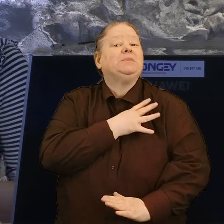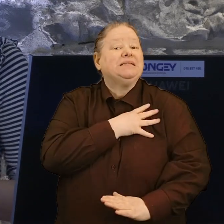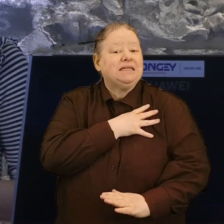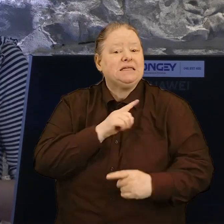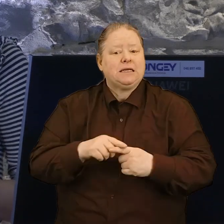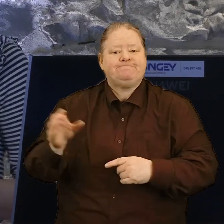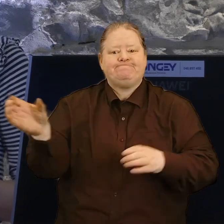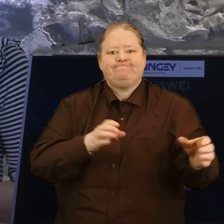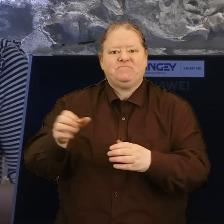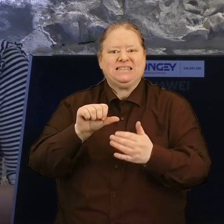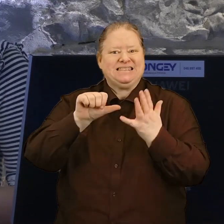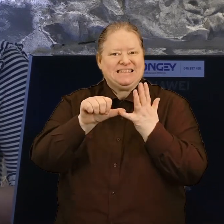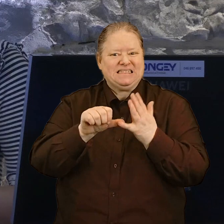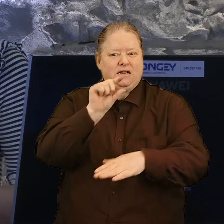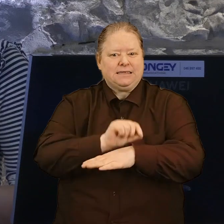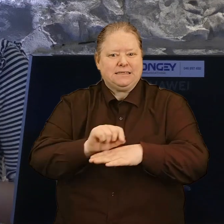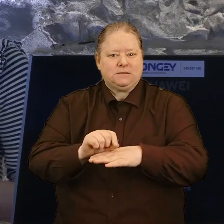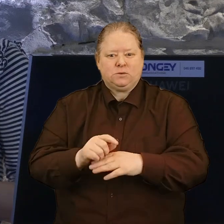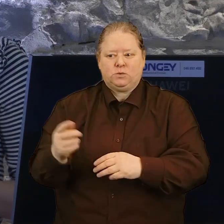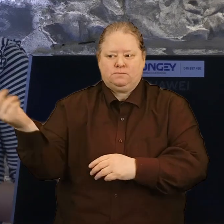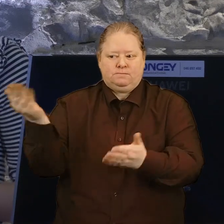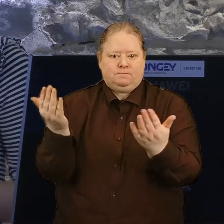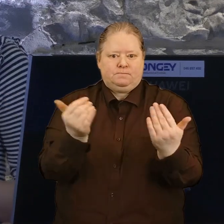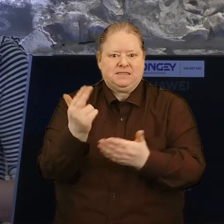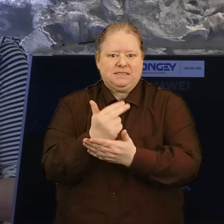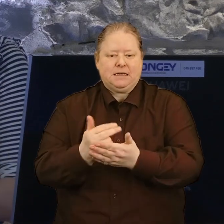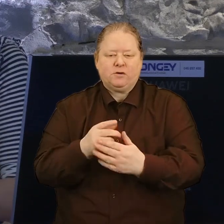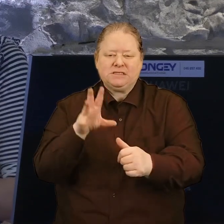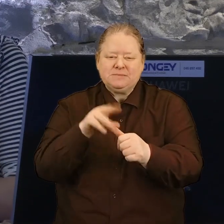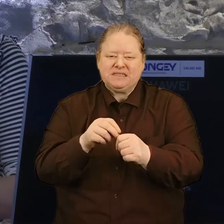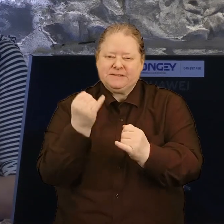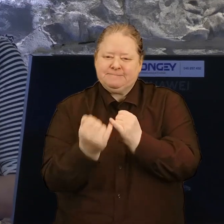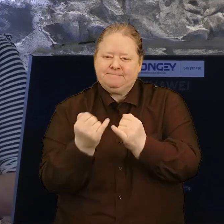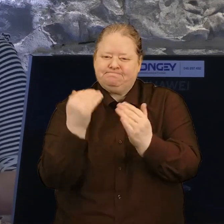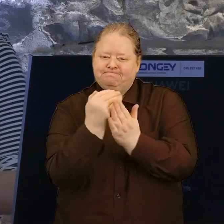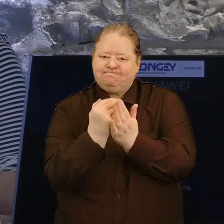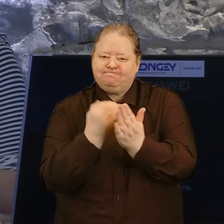commissioned six architects to submit designs on a very specific specification and the designs submitted by William